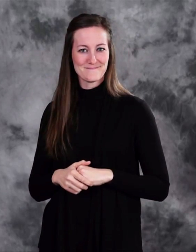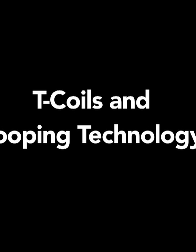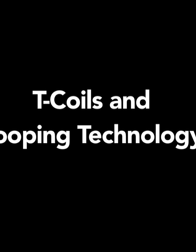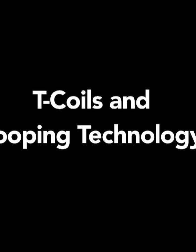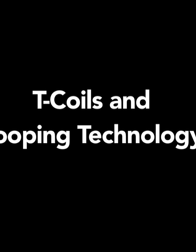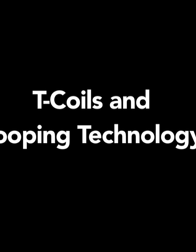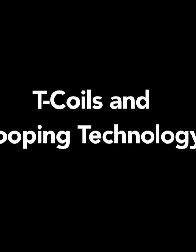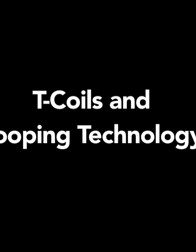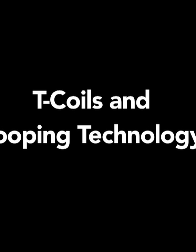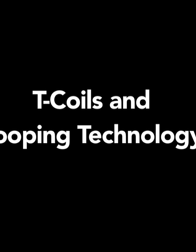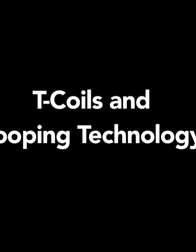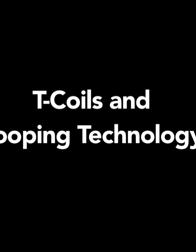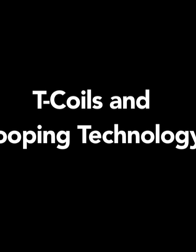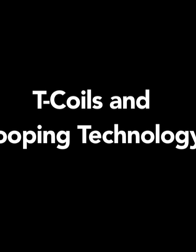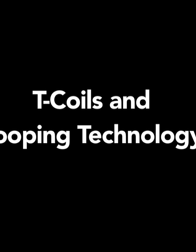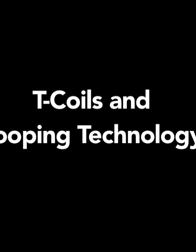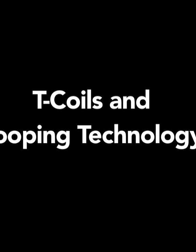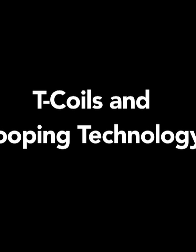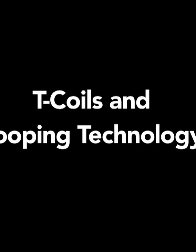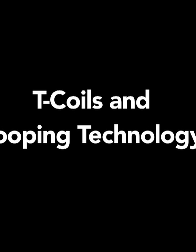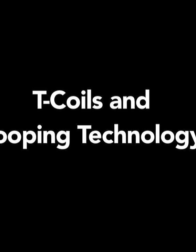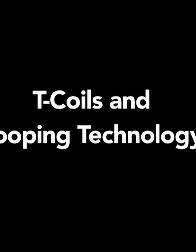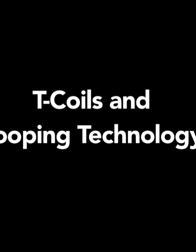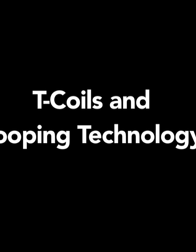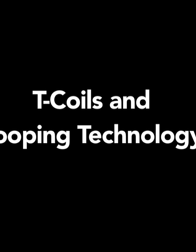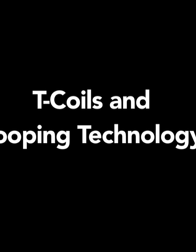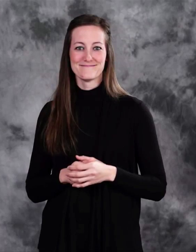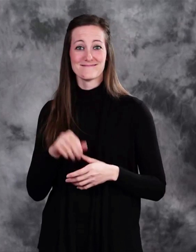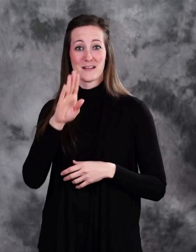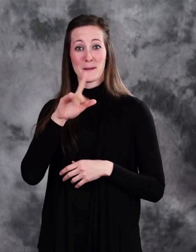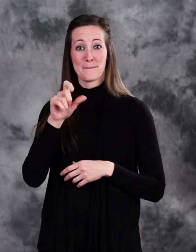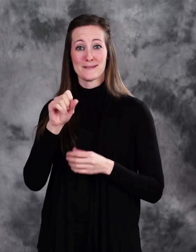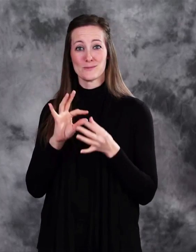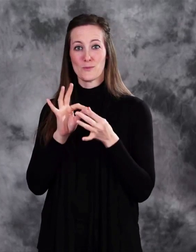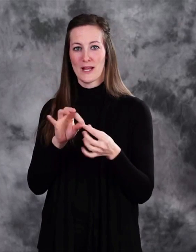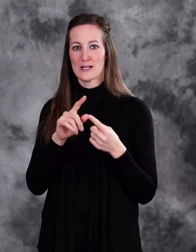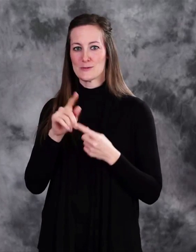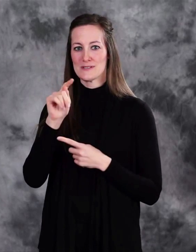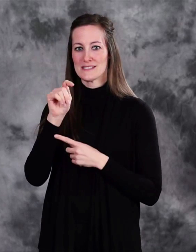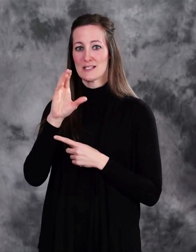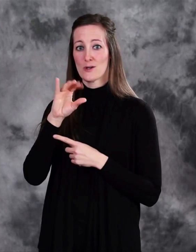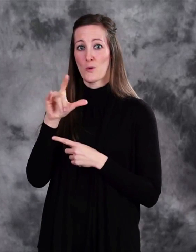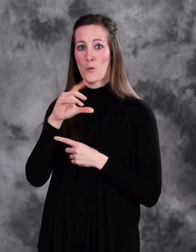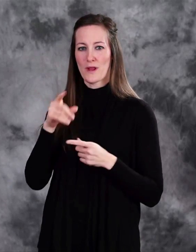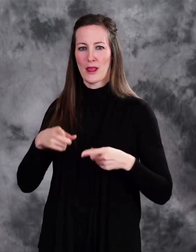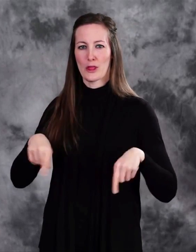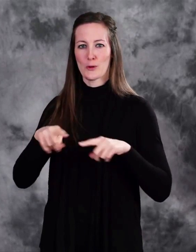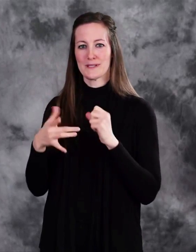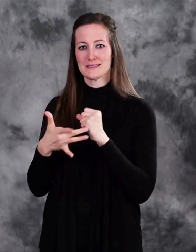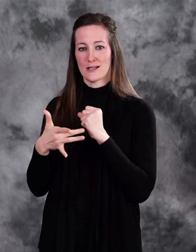T-Coils and Looping Technology For bills related to t-coils and looping technology,